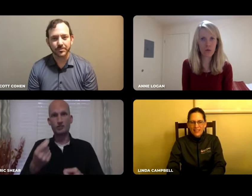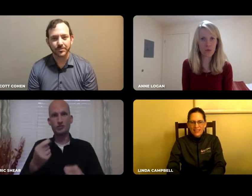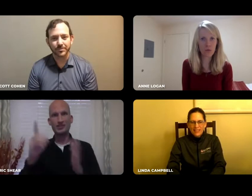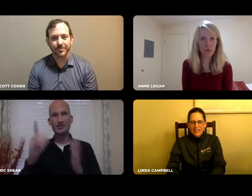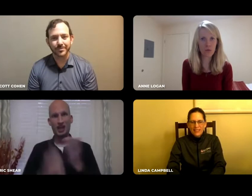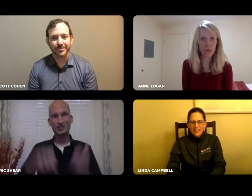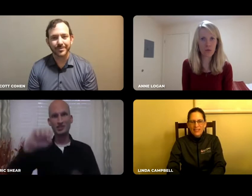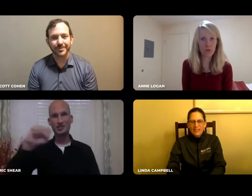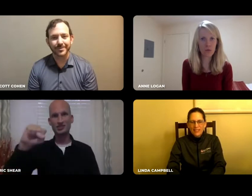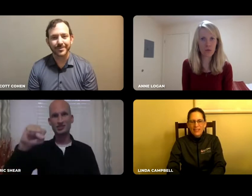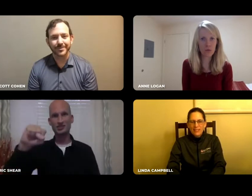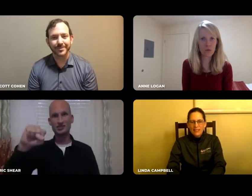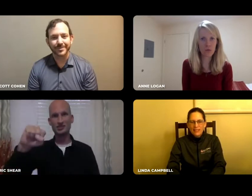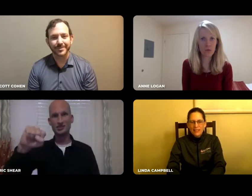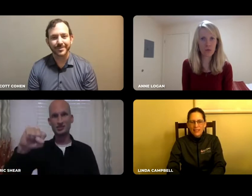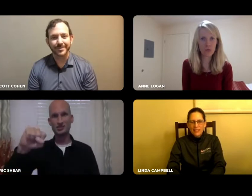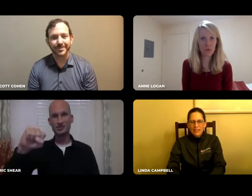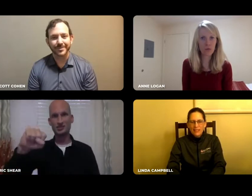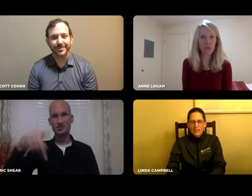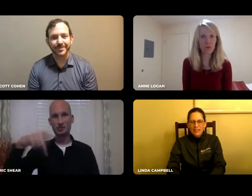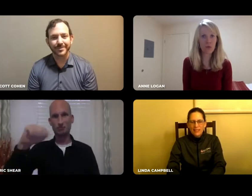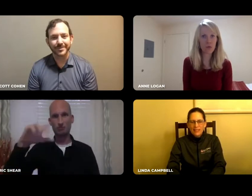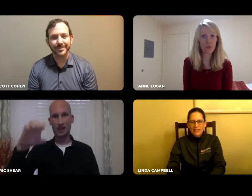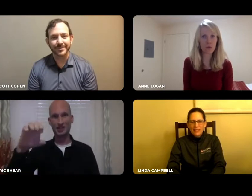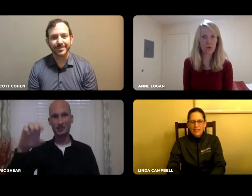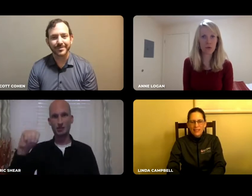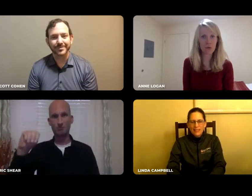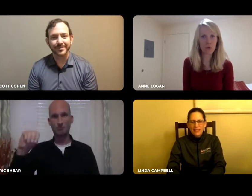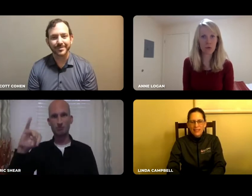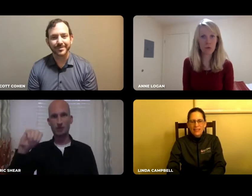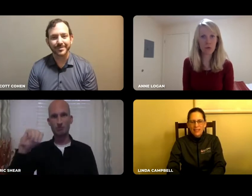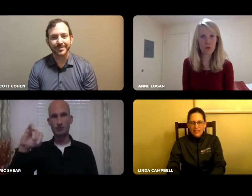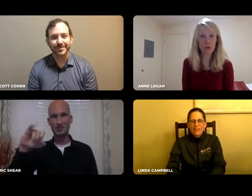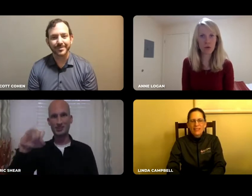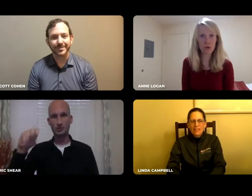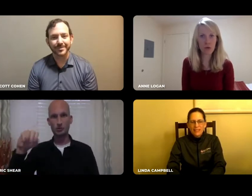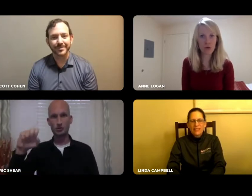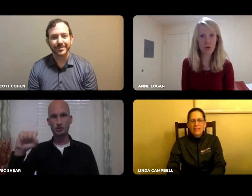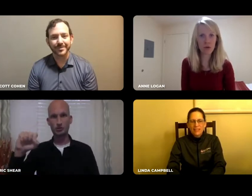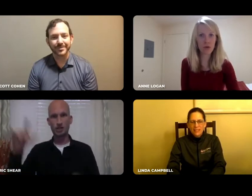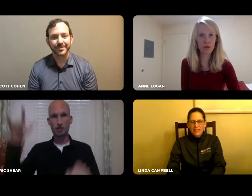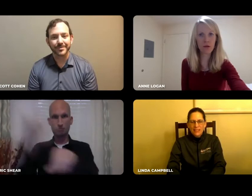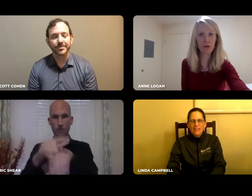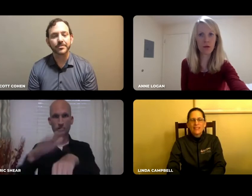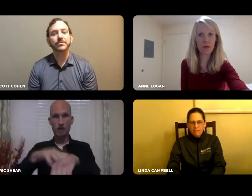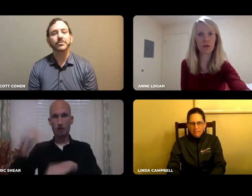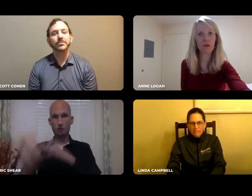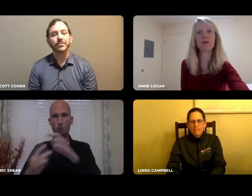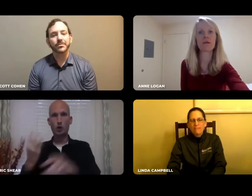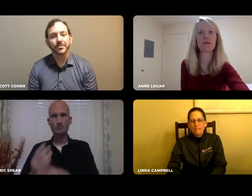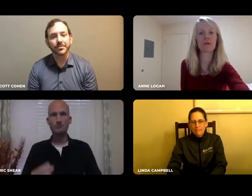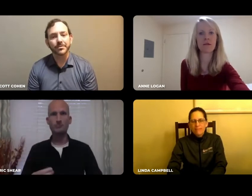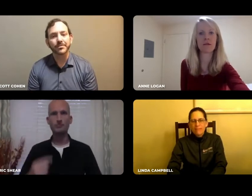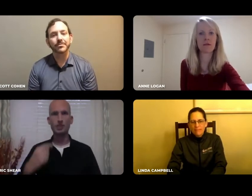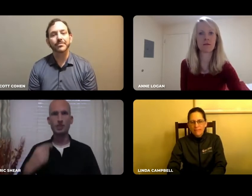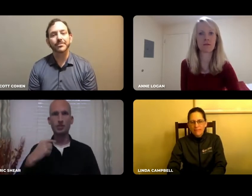I was interested in designing space missions on other planets.